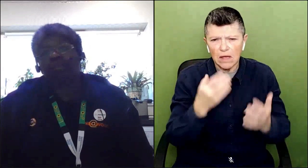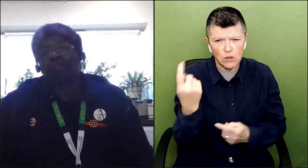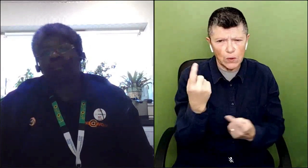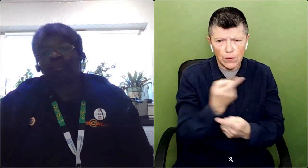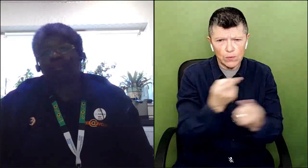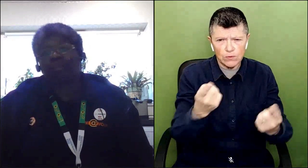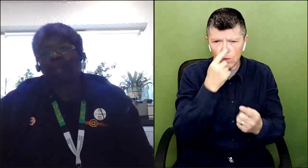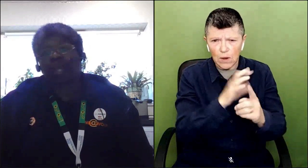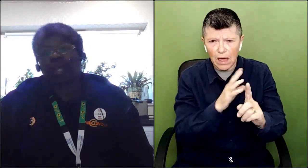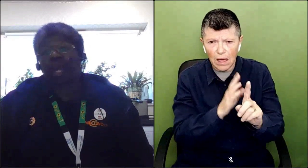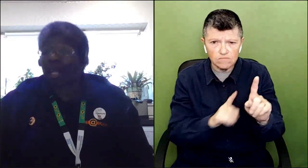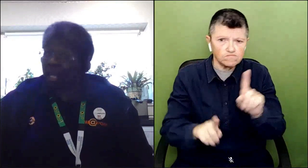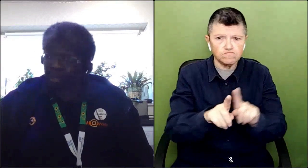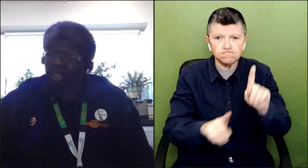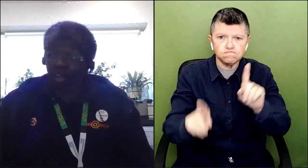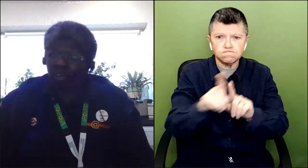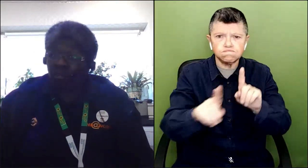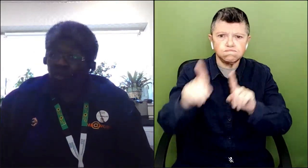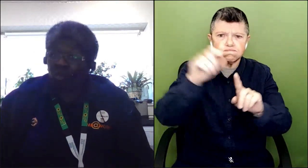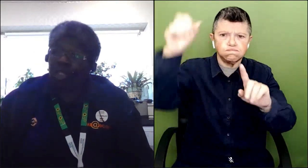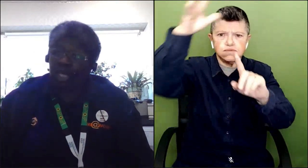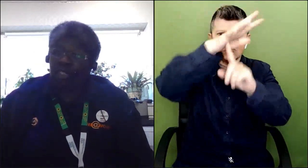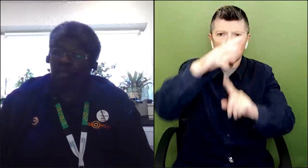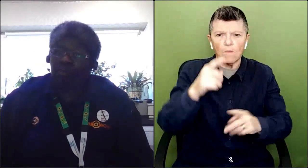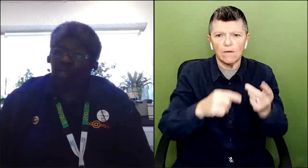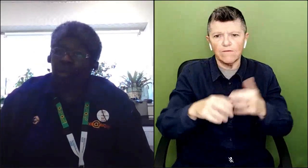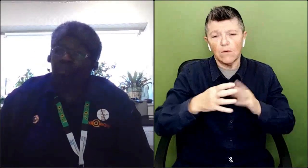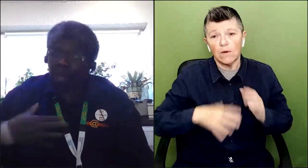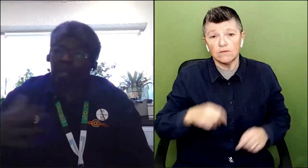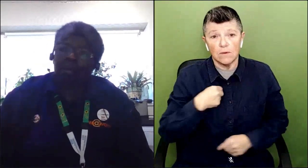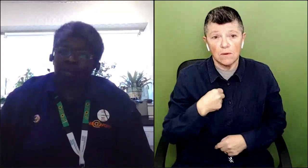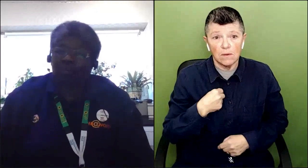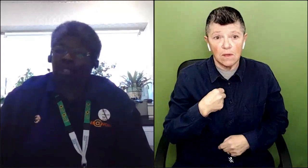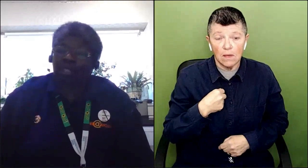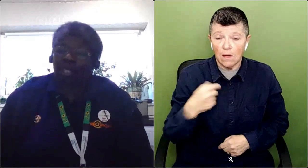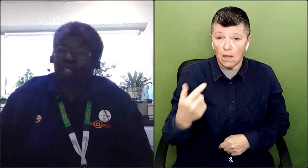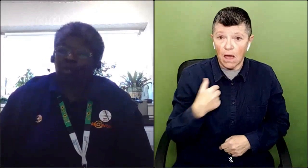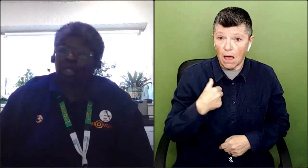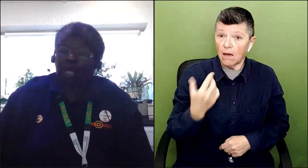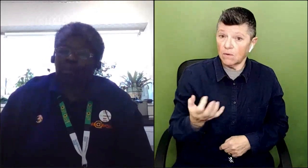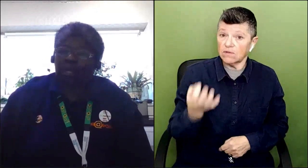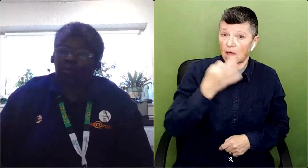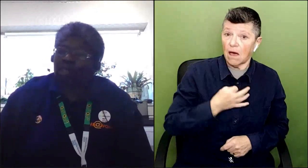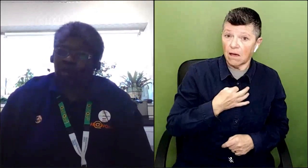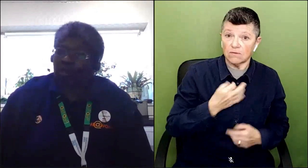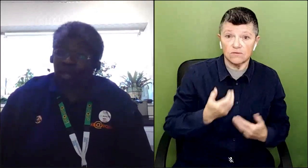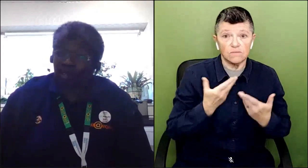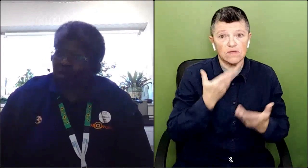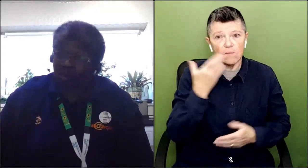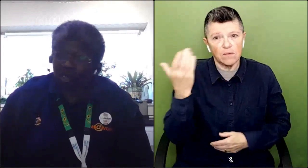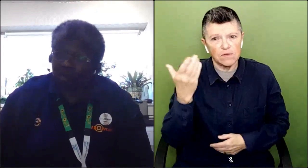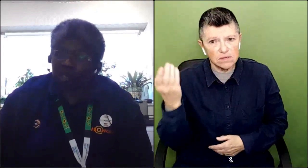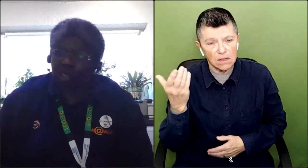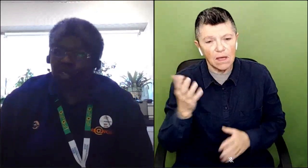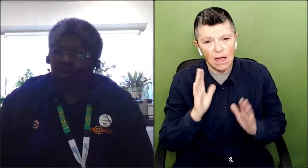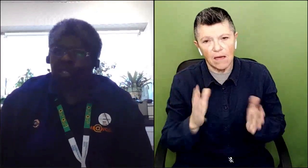And I myself was asked to present my presentation, which I admit was very -- I was very nervous